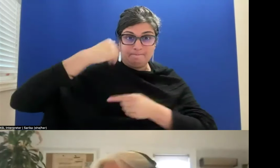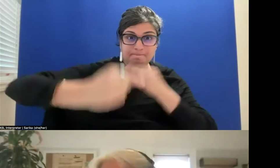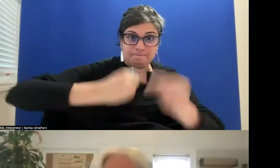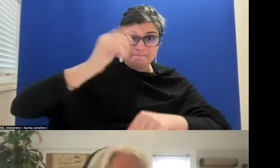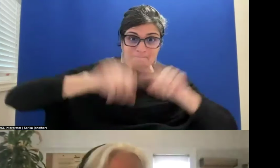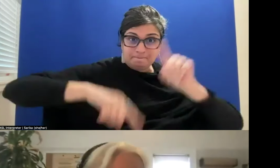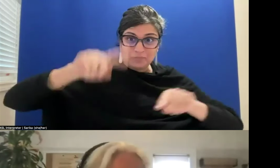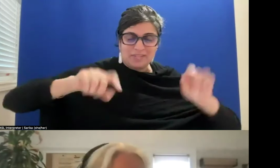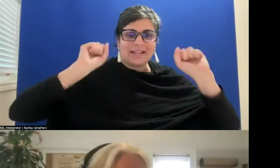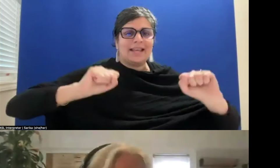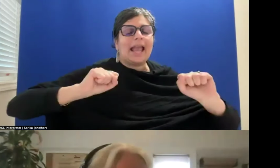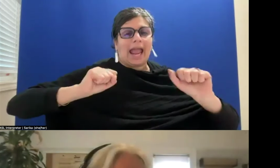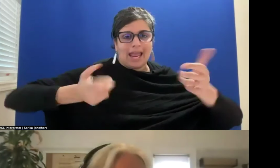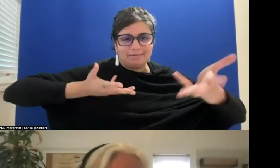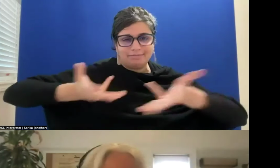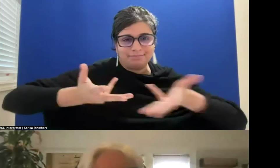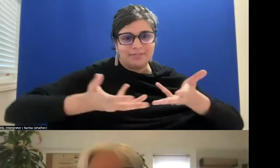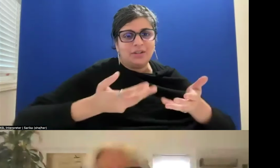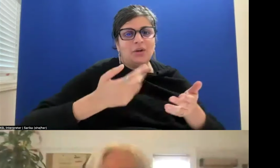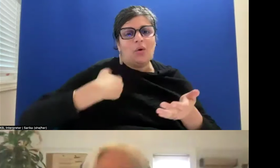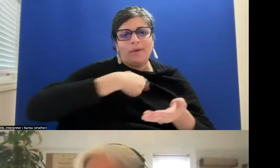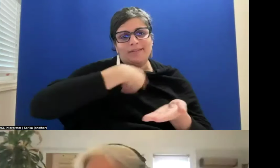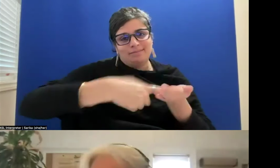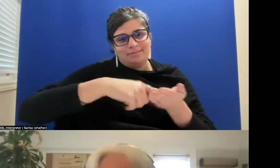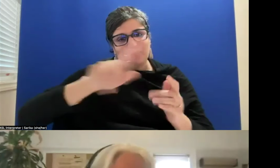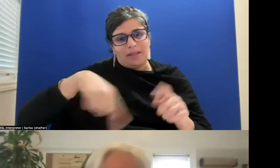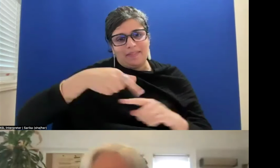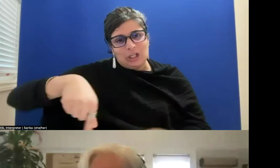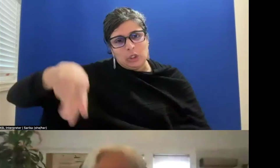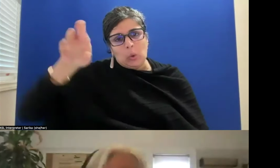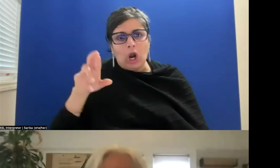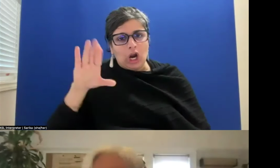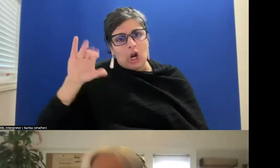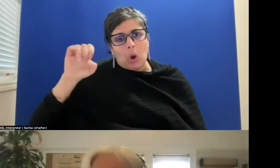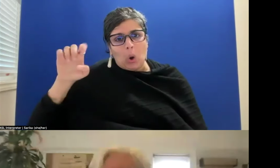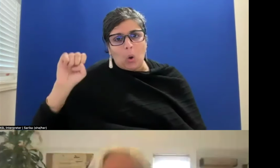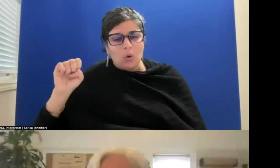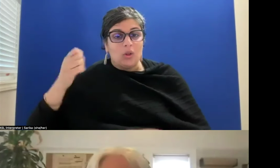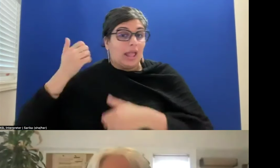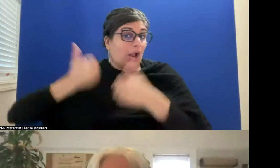We talked a lot about this with the QR code. Like which, which communities would feel really comfortable with it,